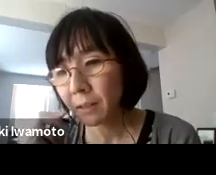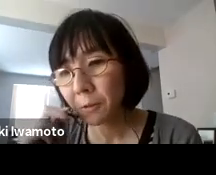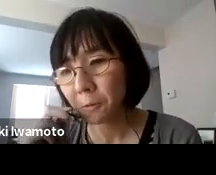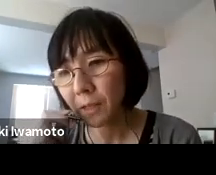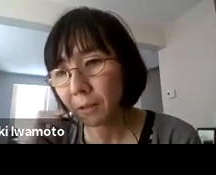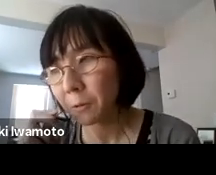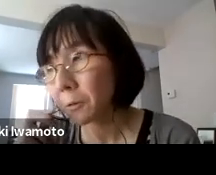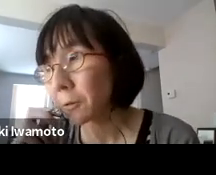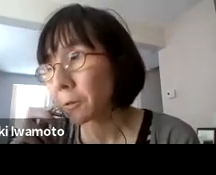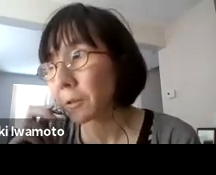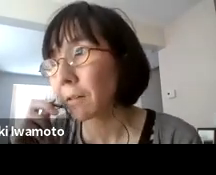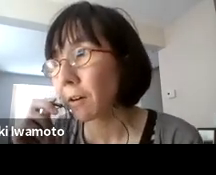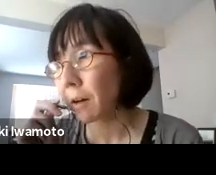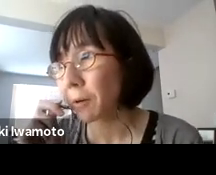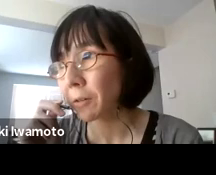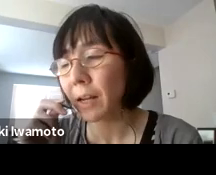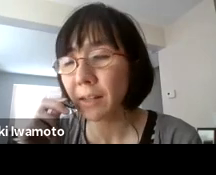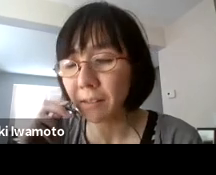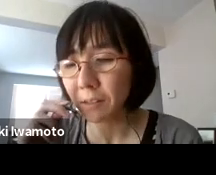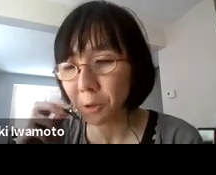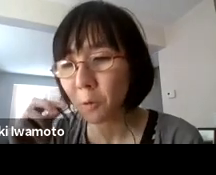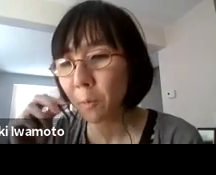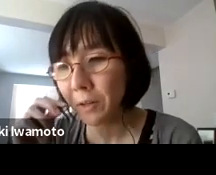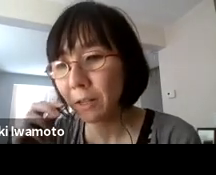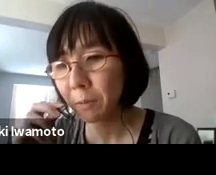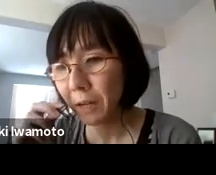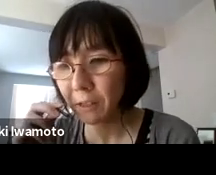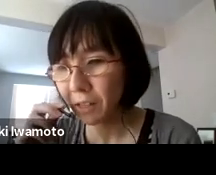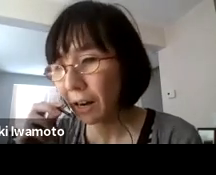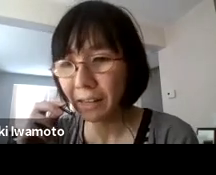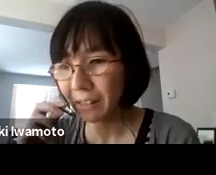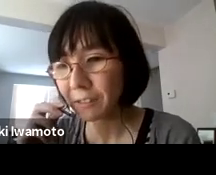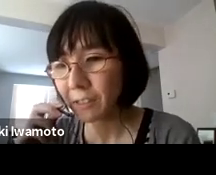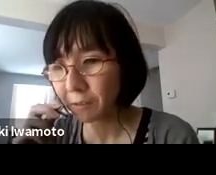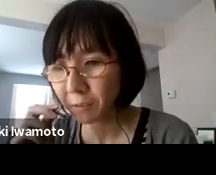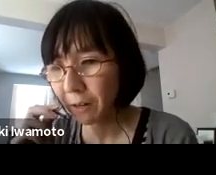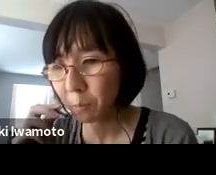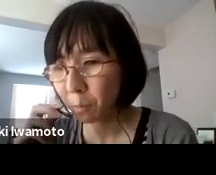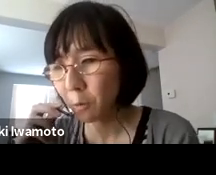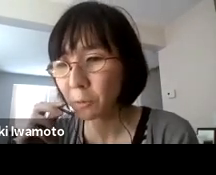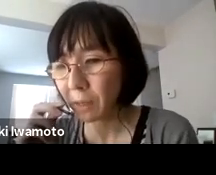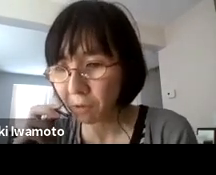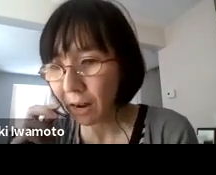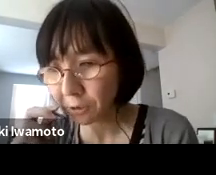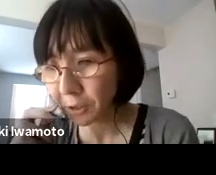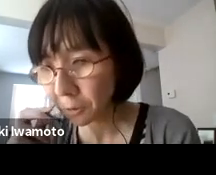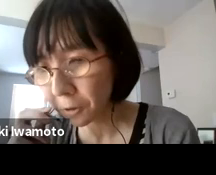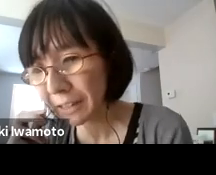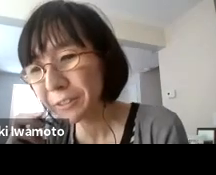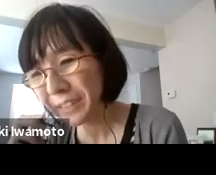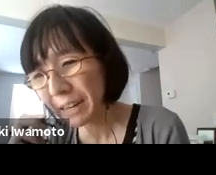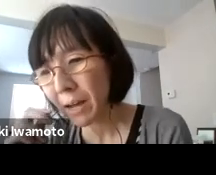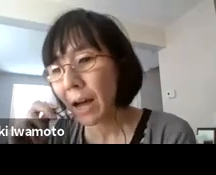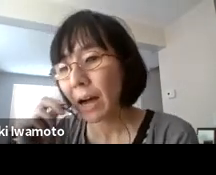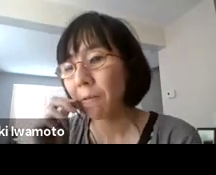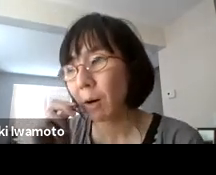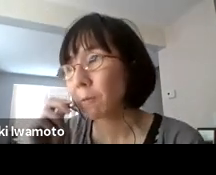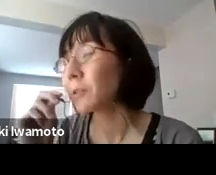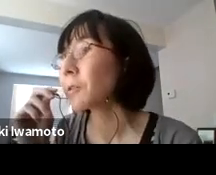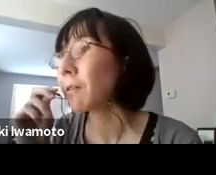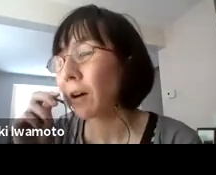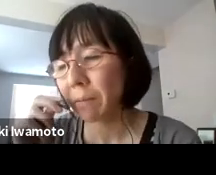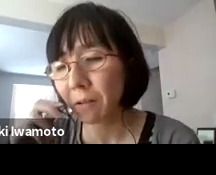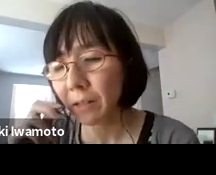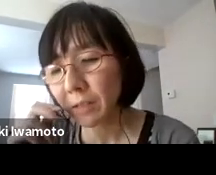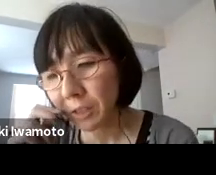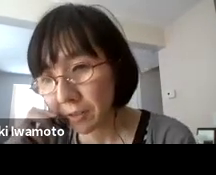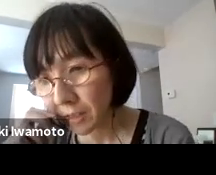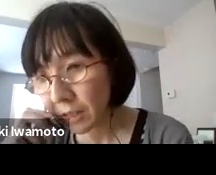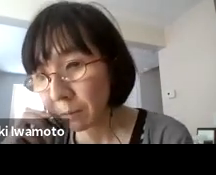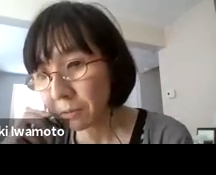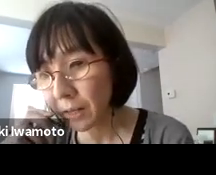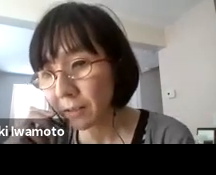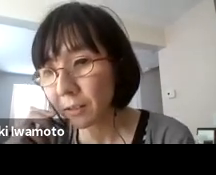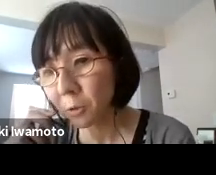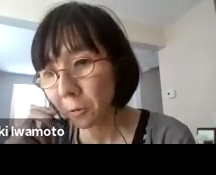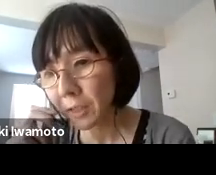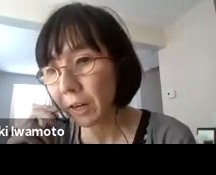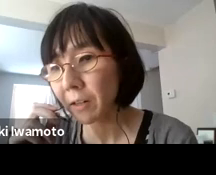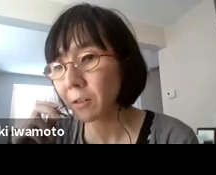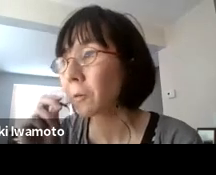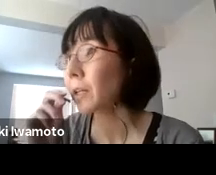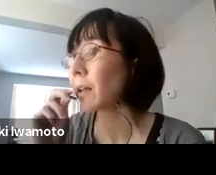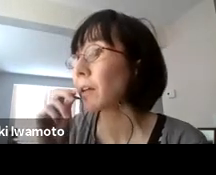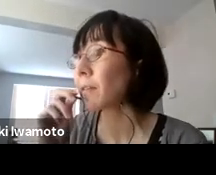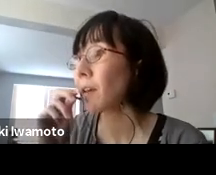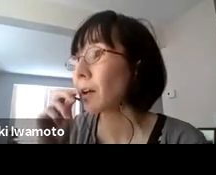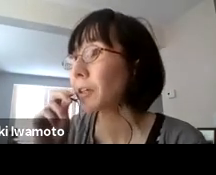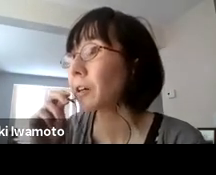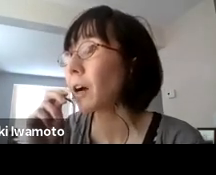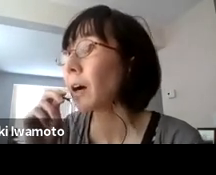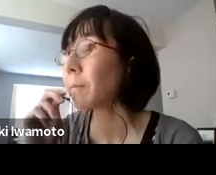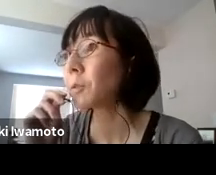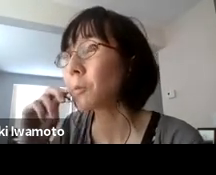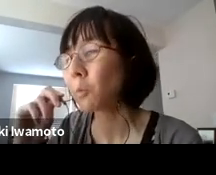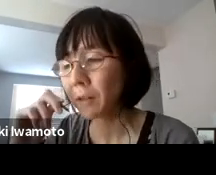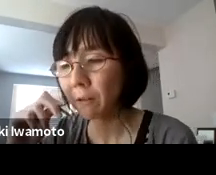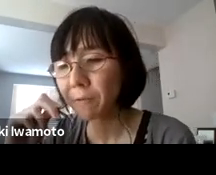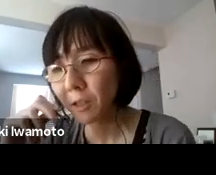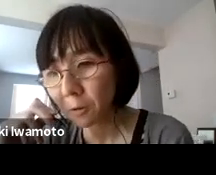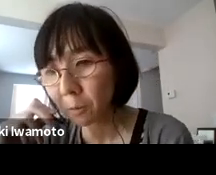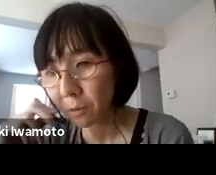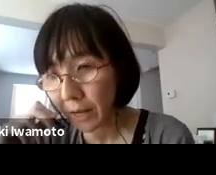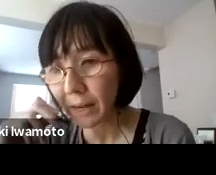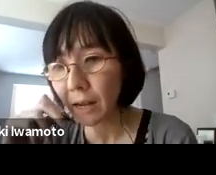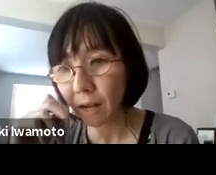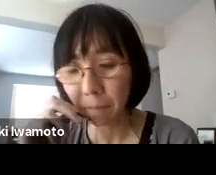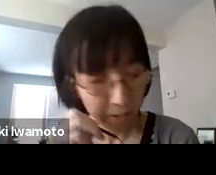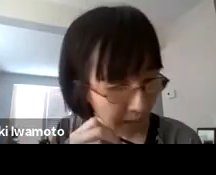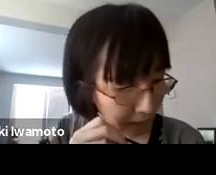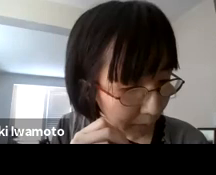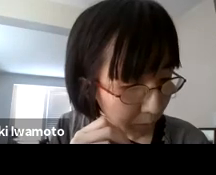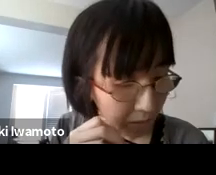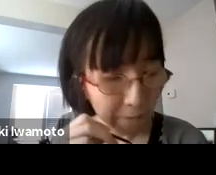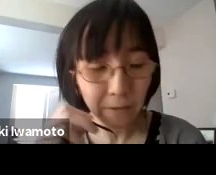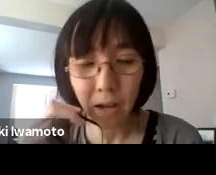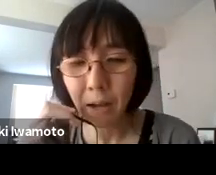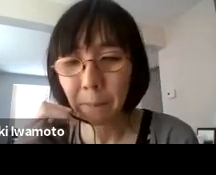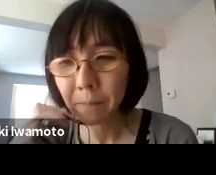So we also do a lot about again like sort of open ended play which I like it the most of them actually do connect to steam. What we do a lot about like literacy type of thing like story sharing storytelling theatre, sort of more like a physical play type